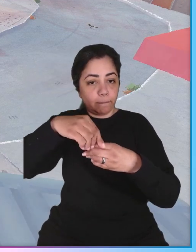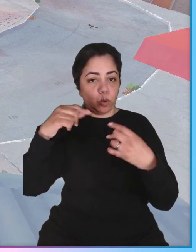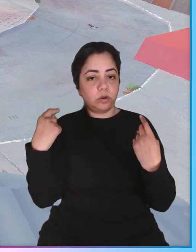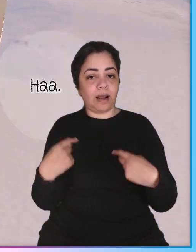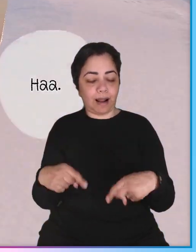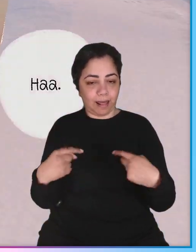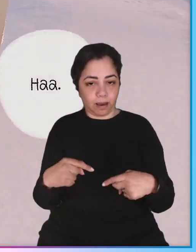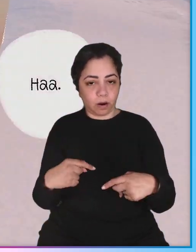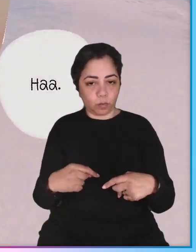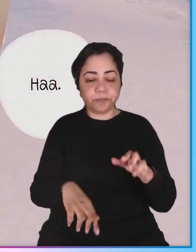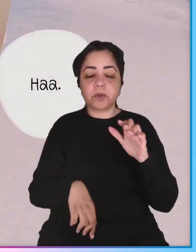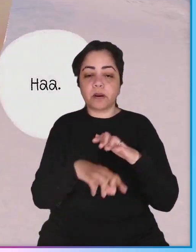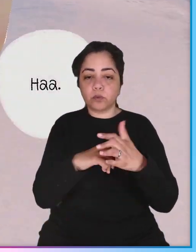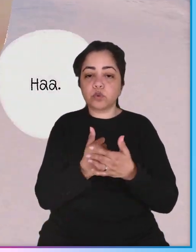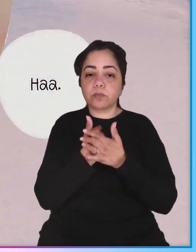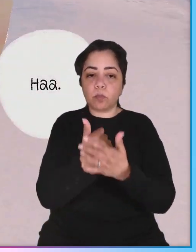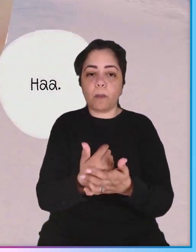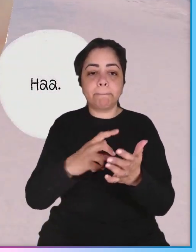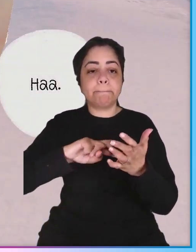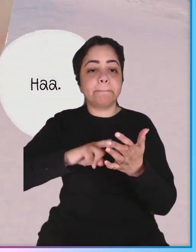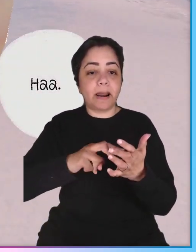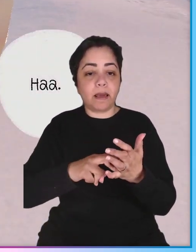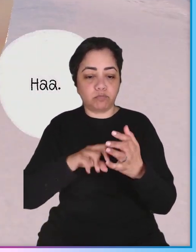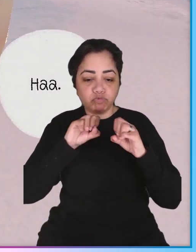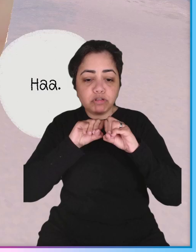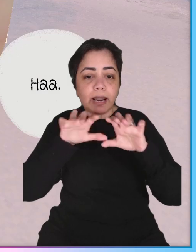There’s also audio subtitles, audio descriptions